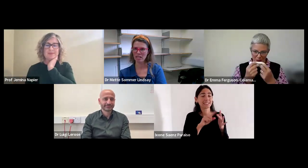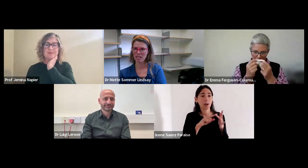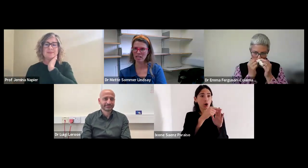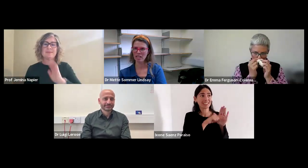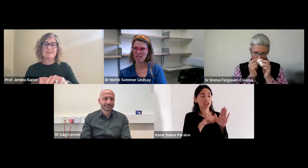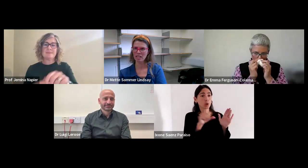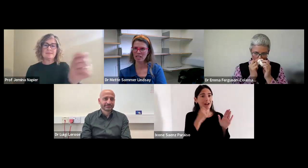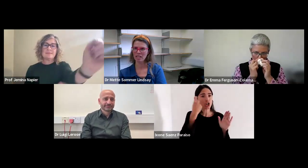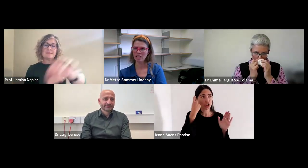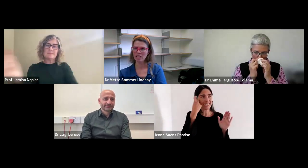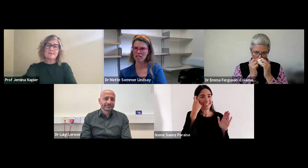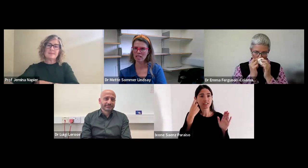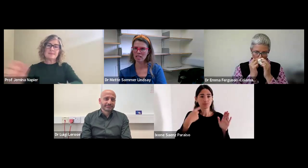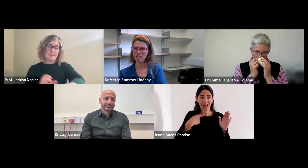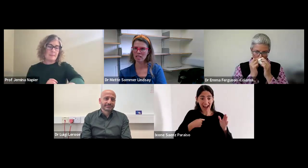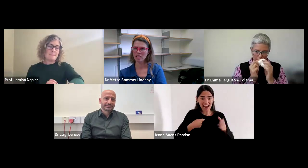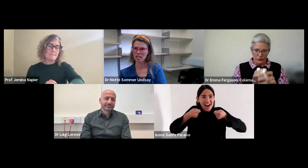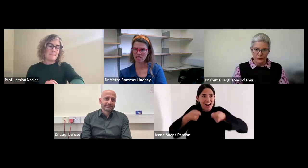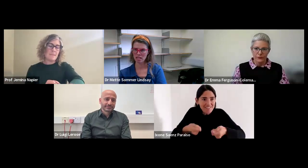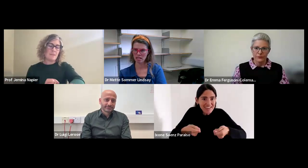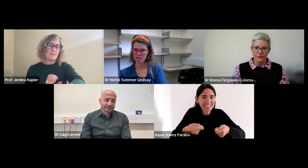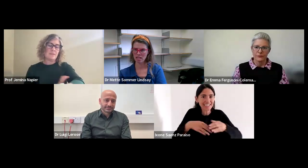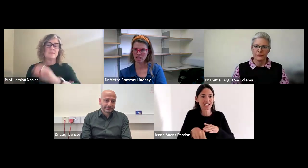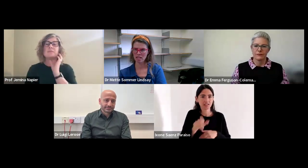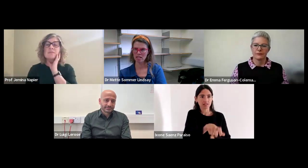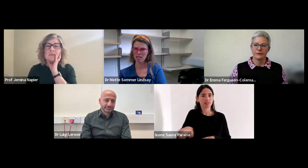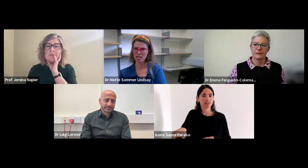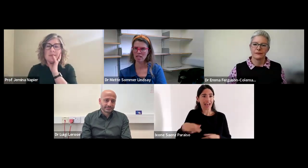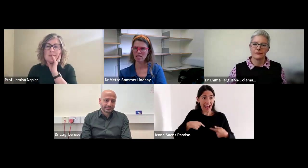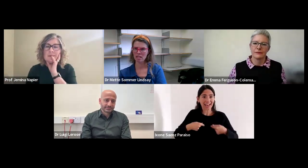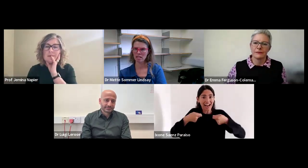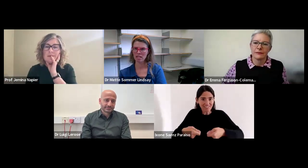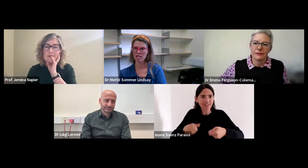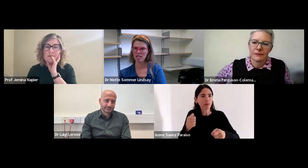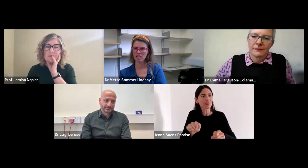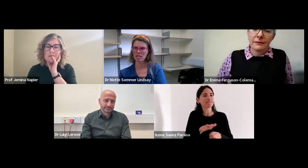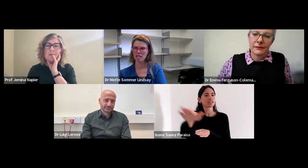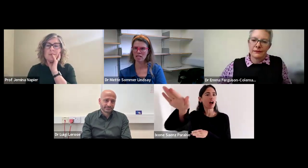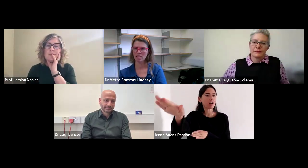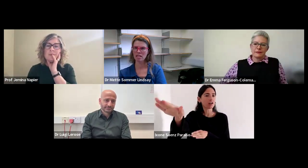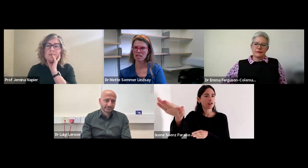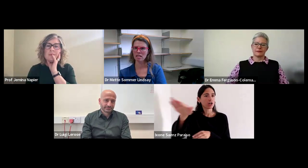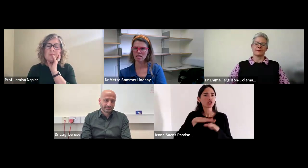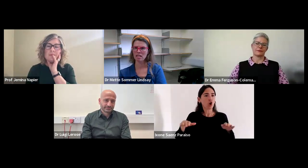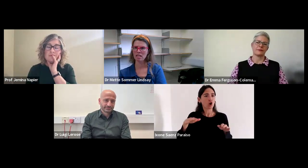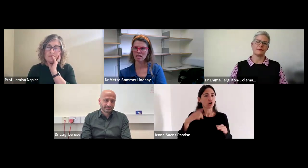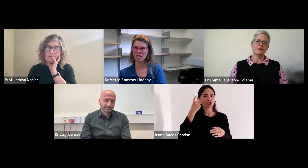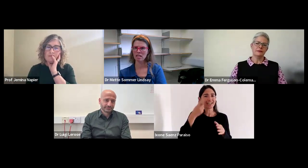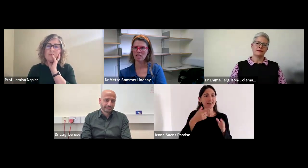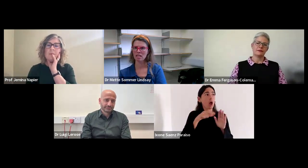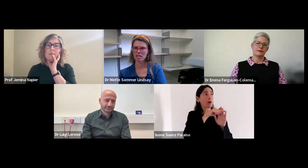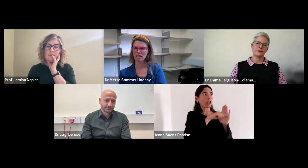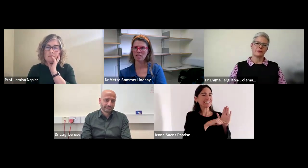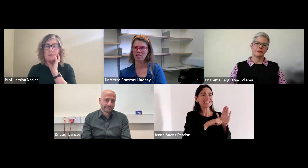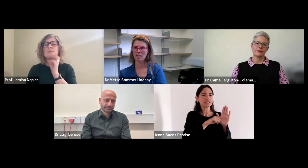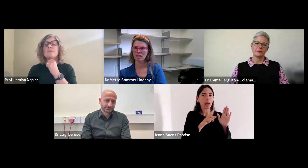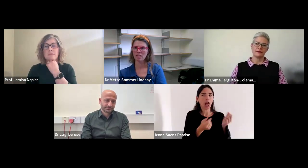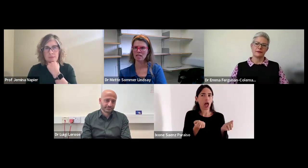Ixone: yes if I could the EDI policy should consider what I give for the future. It